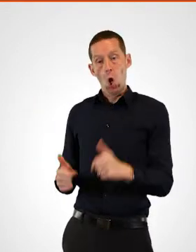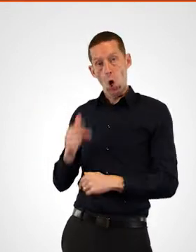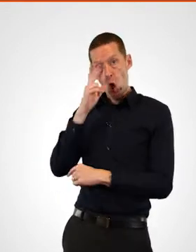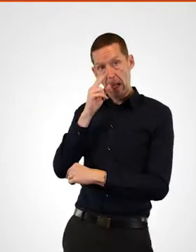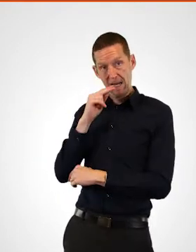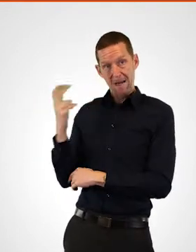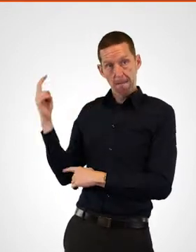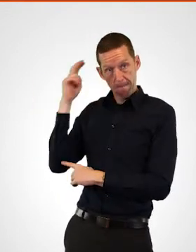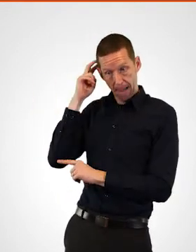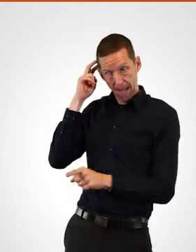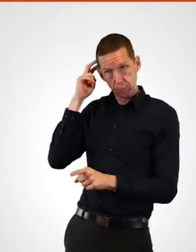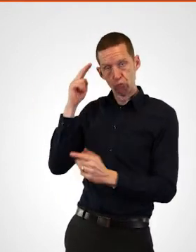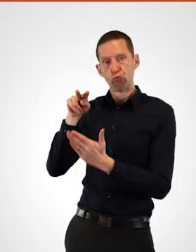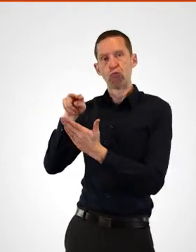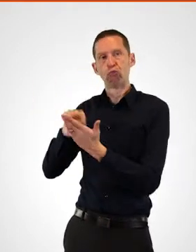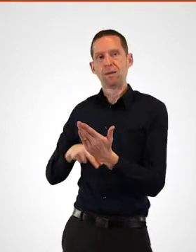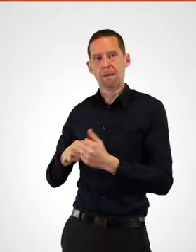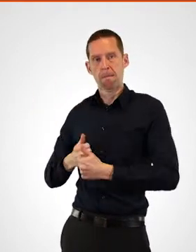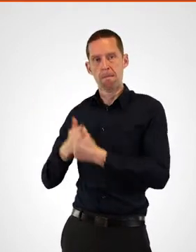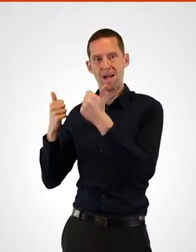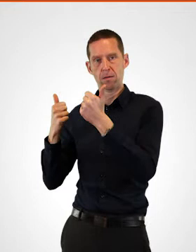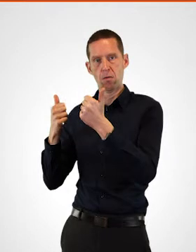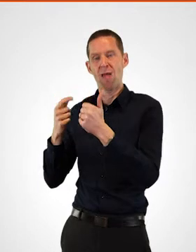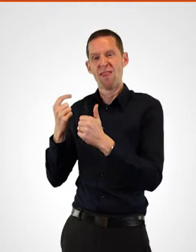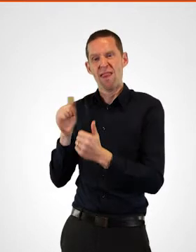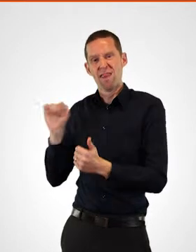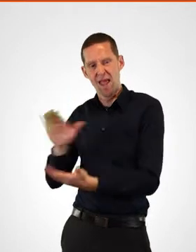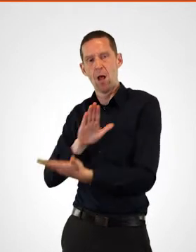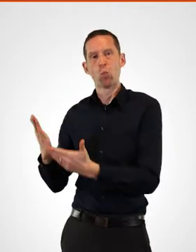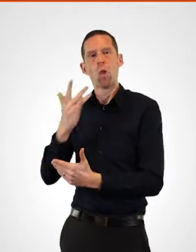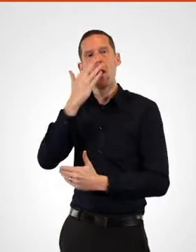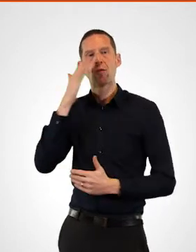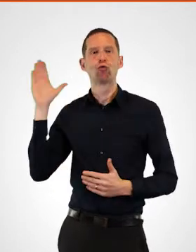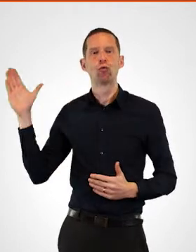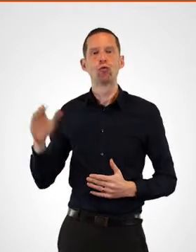they were actually reading better than their chronological age.